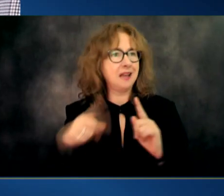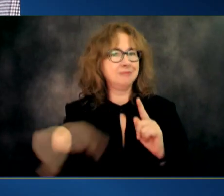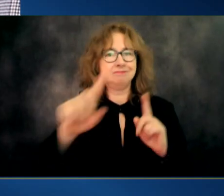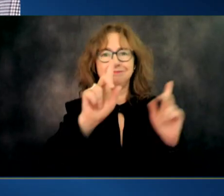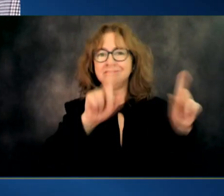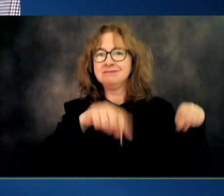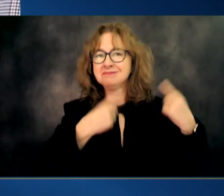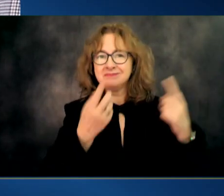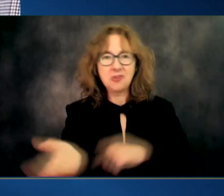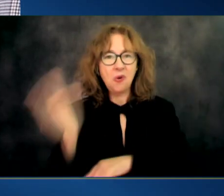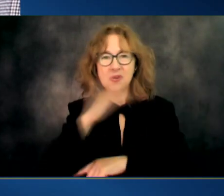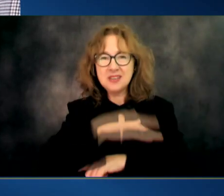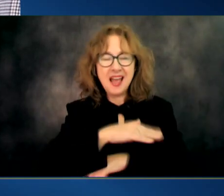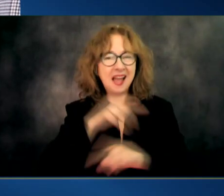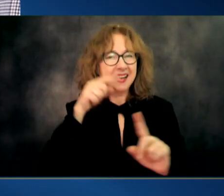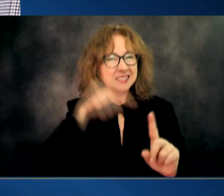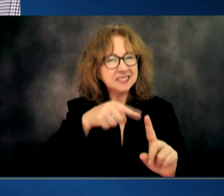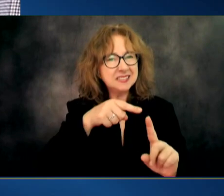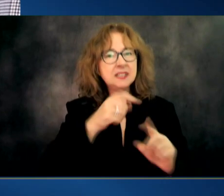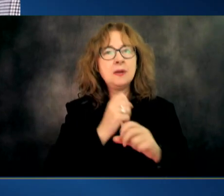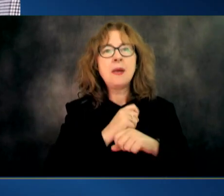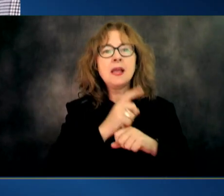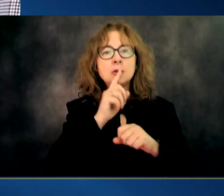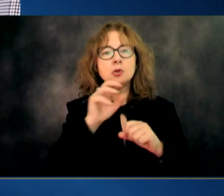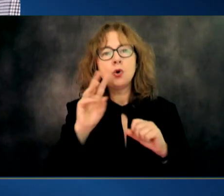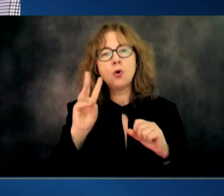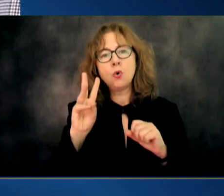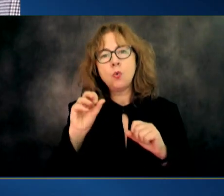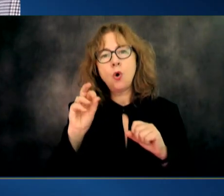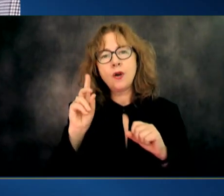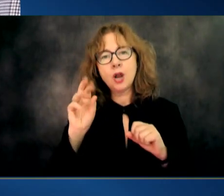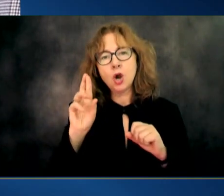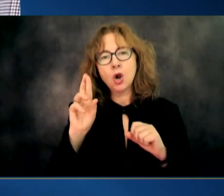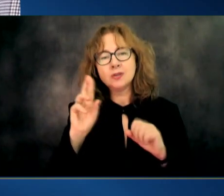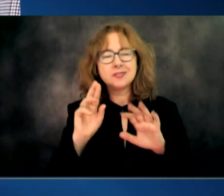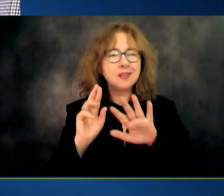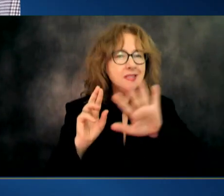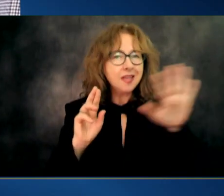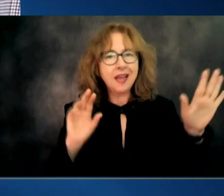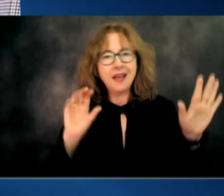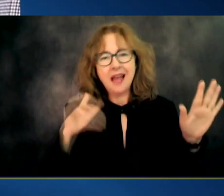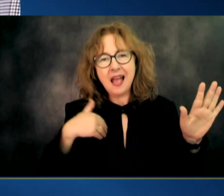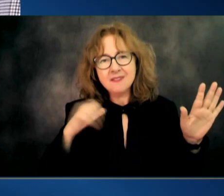ensuring that warrior voices and families are involved in all of this process. Whether it's